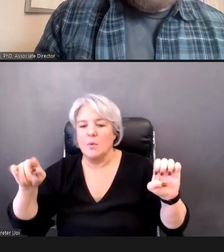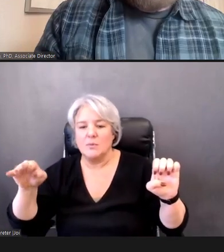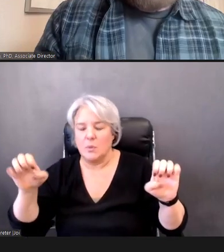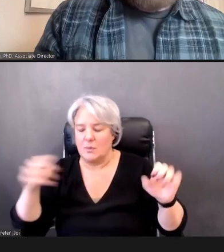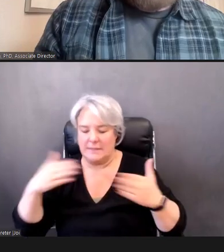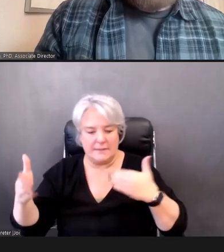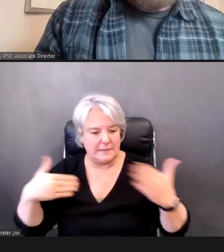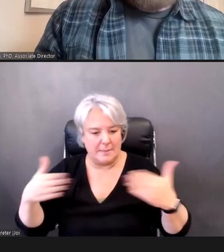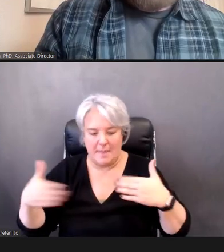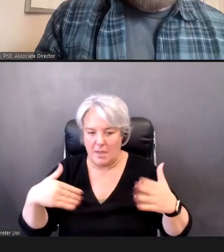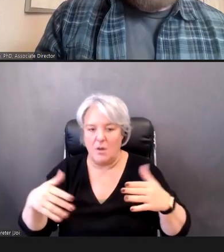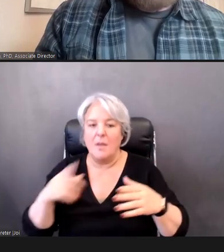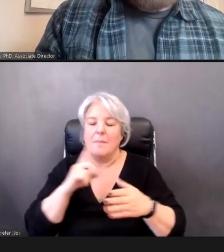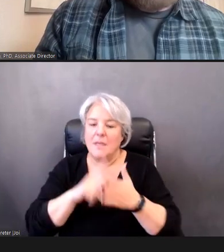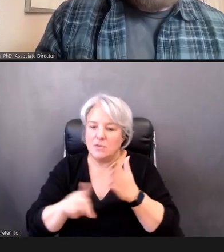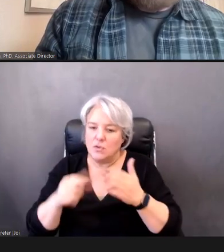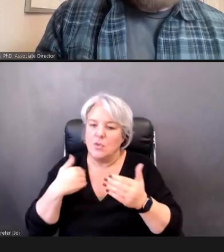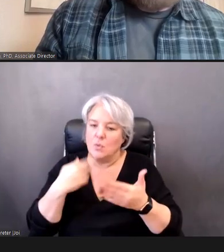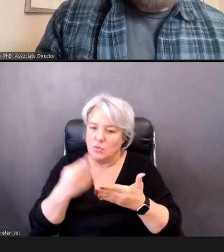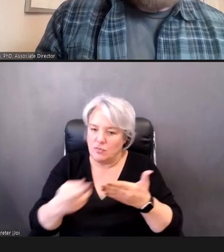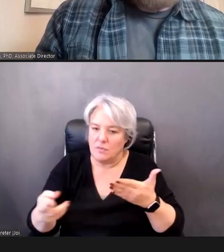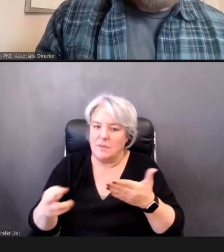have at kidshearing.org.